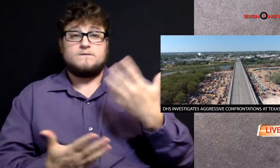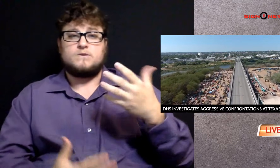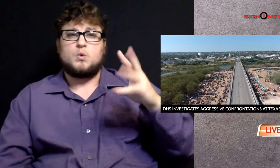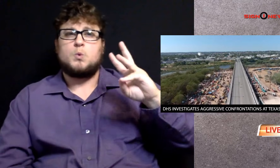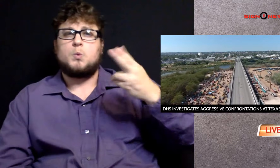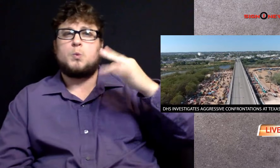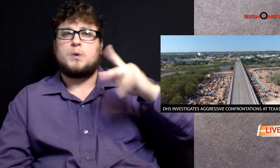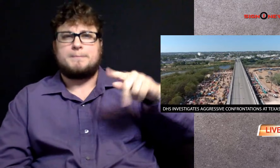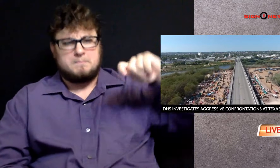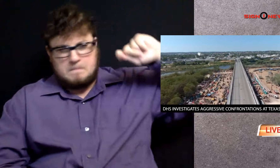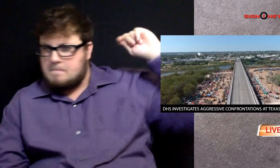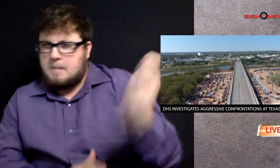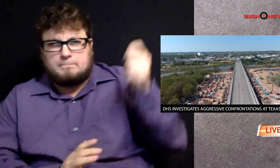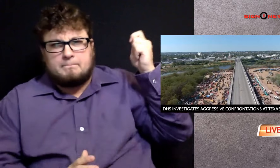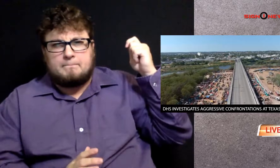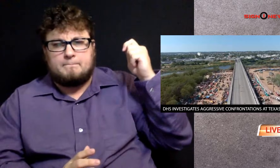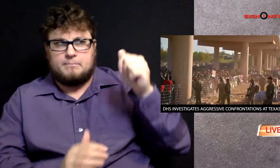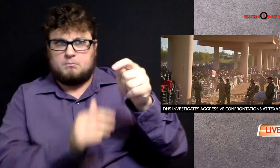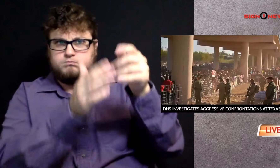in one instance showing a border patrol agent